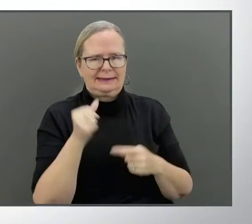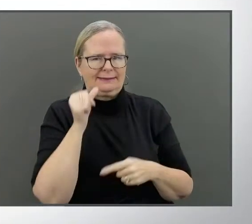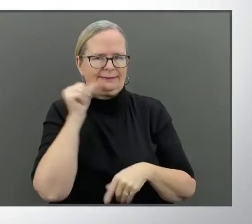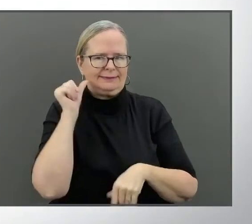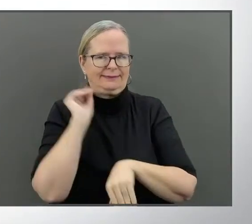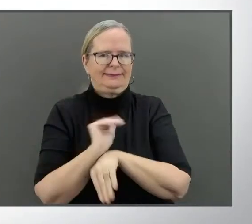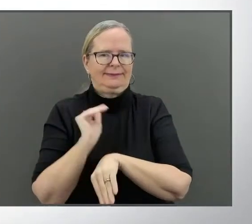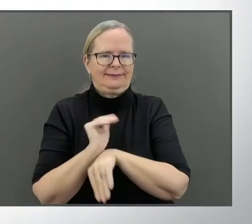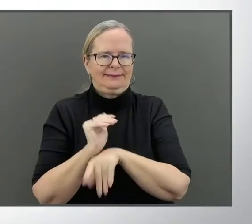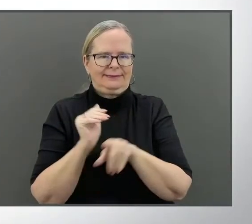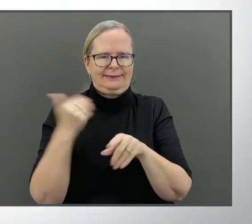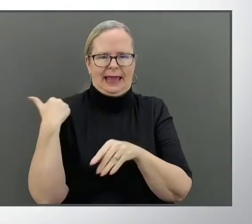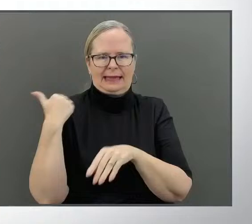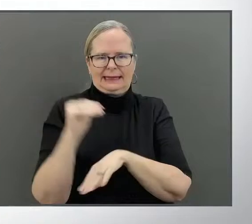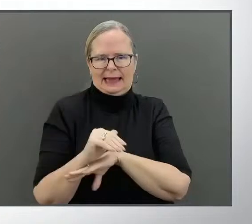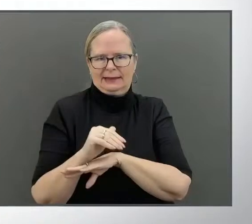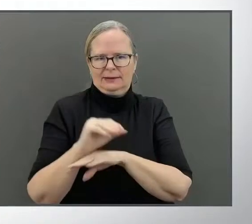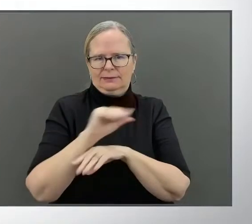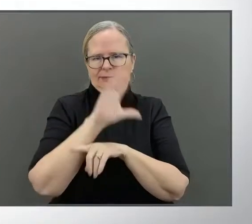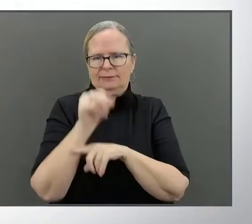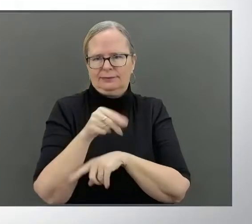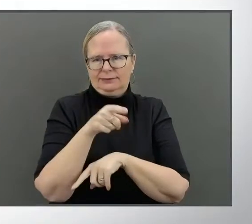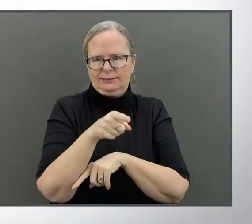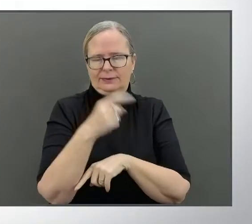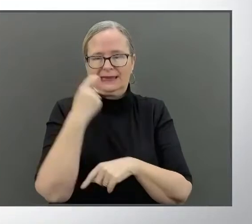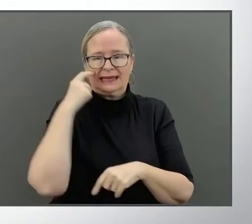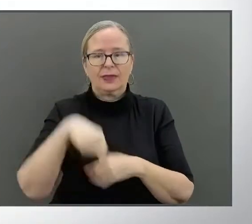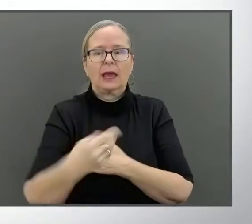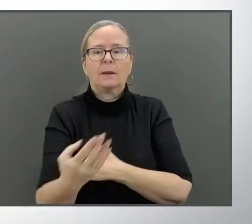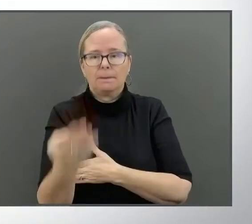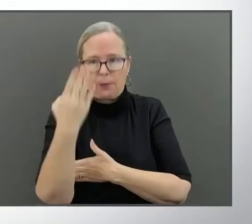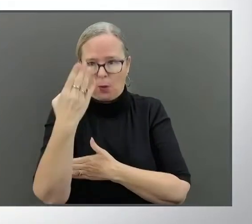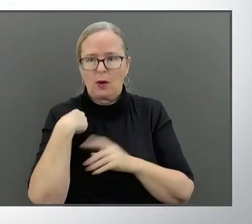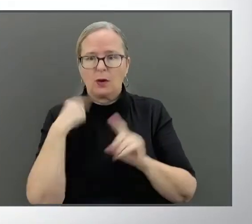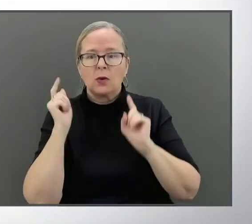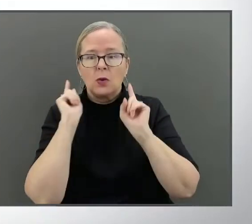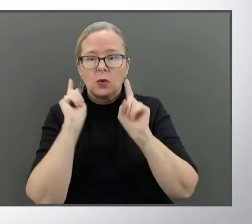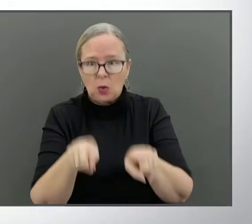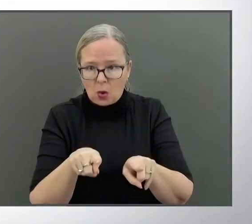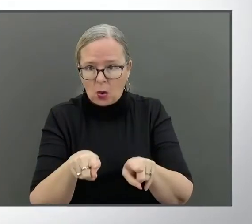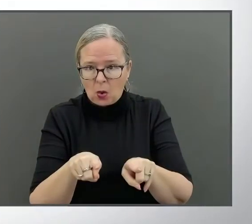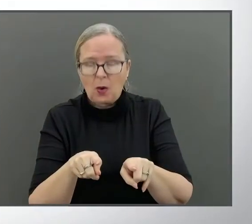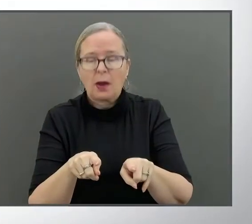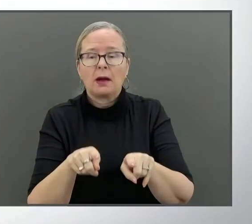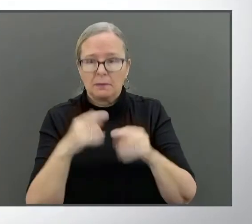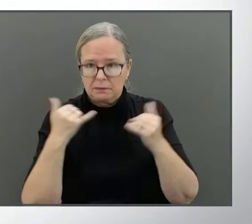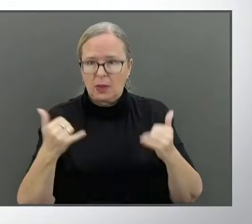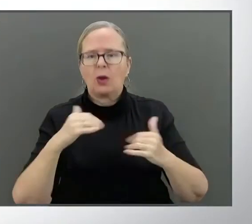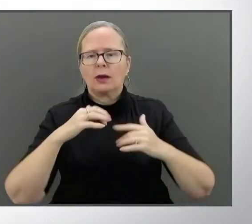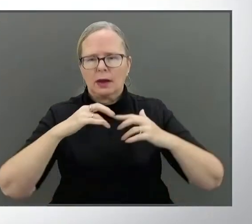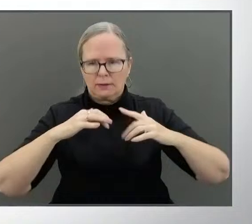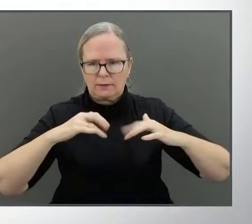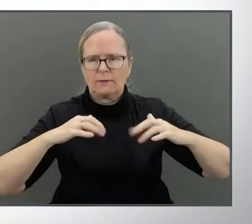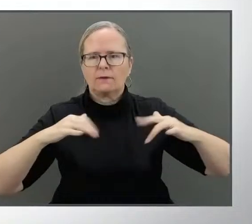morning and the all of the pipes are now exposed crw completed that excavation work overnight with